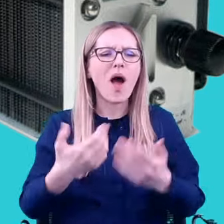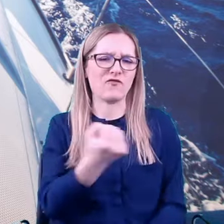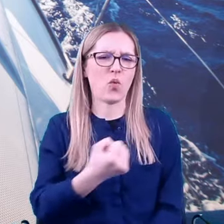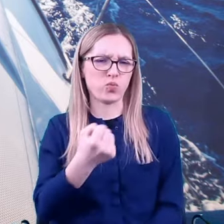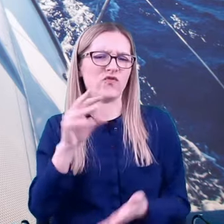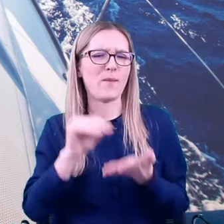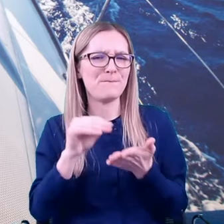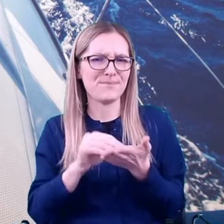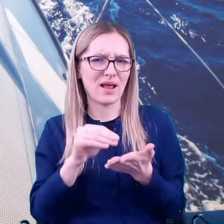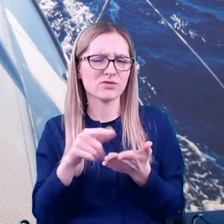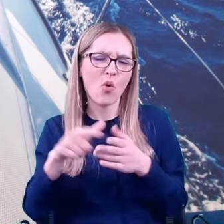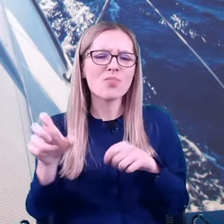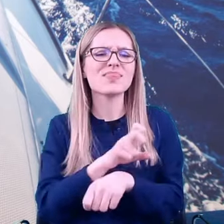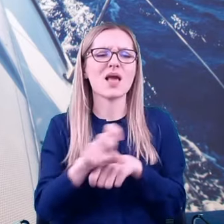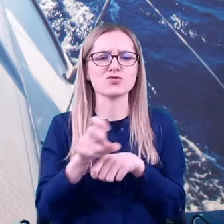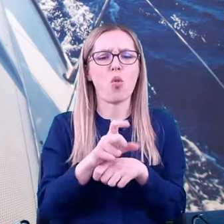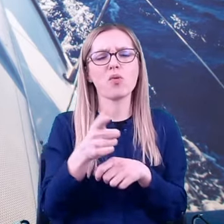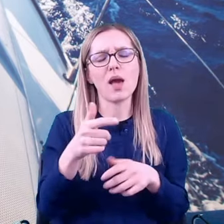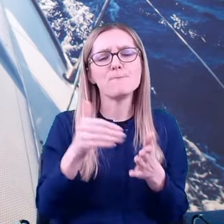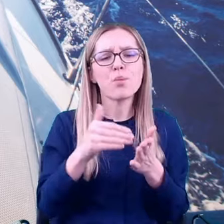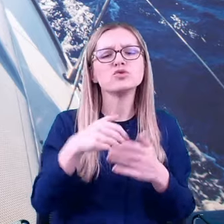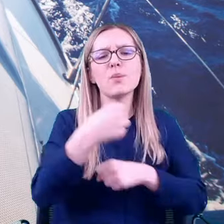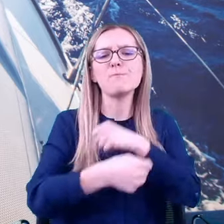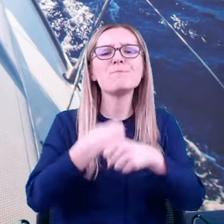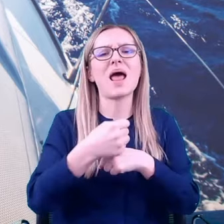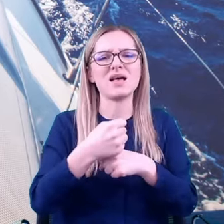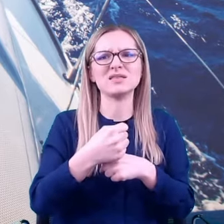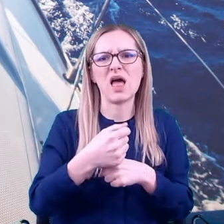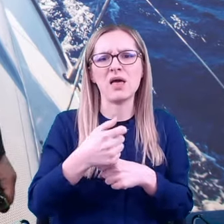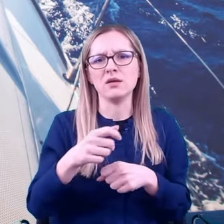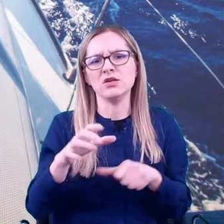Some cells need very high temperatures to operate - 600-800°C.